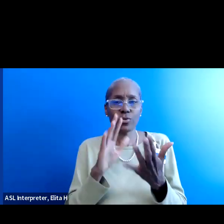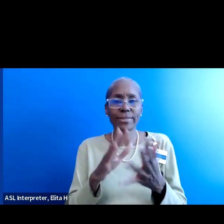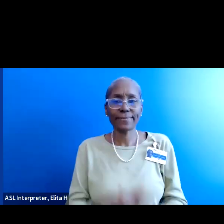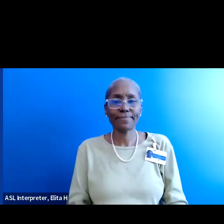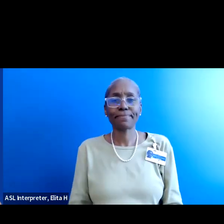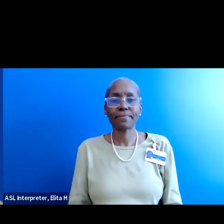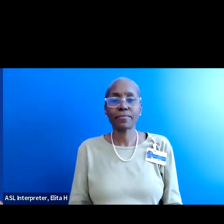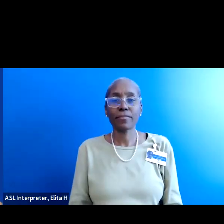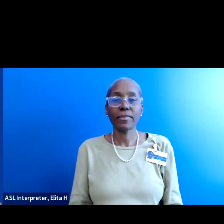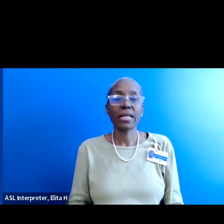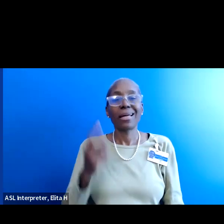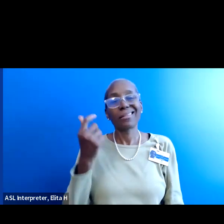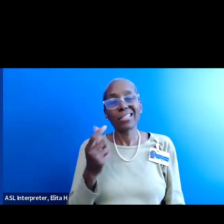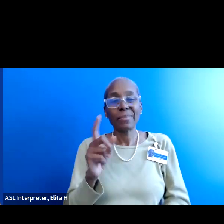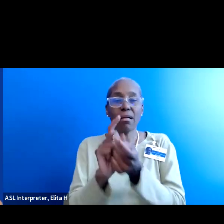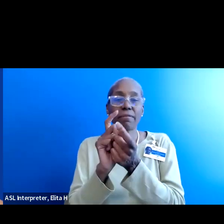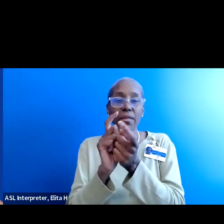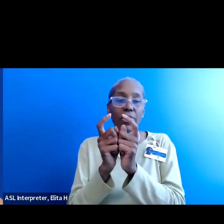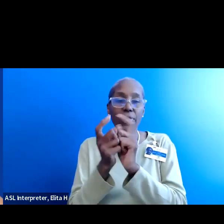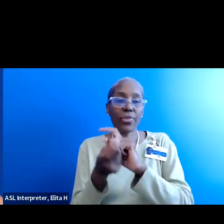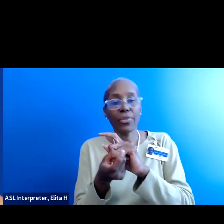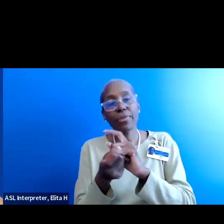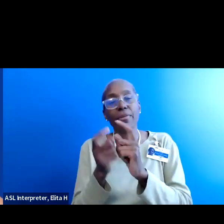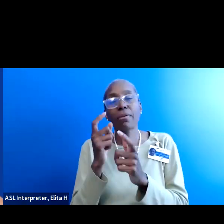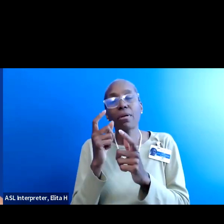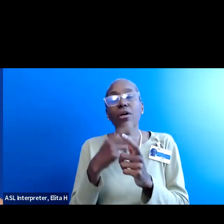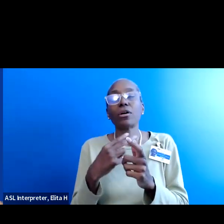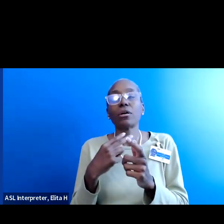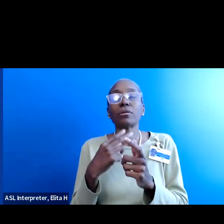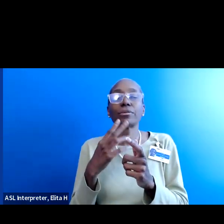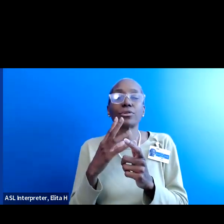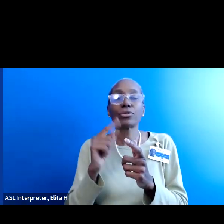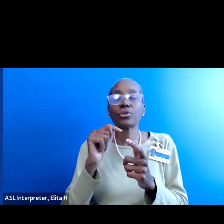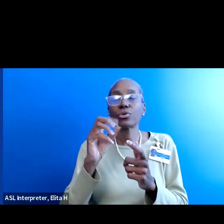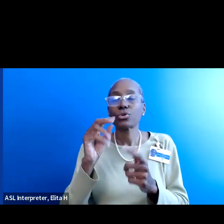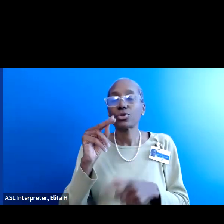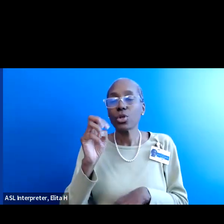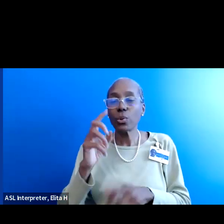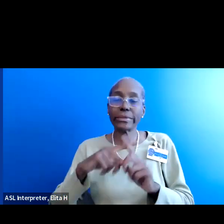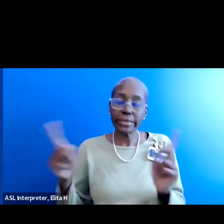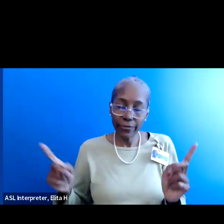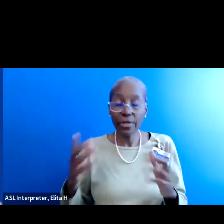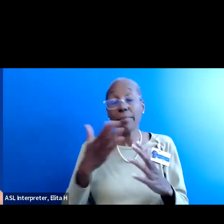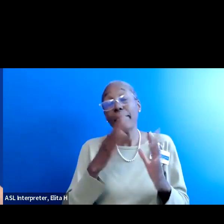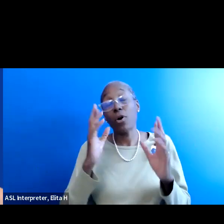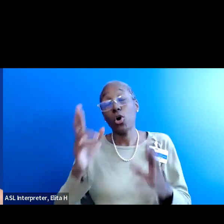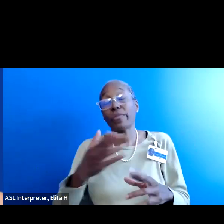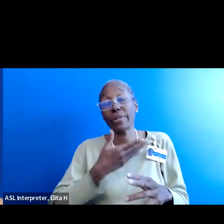So just a little bit of tweaking, changes in tone may lead to hopefully better communication and resolution to your issue.